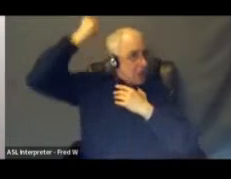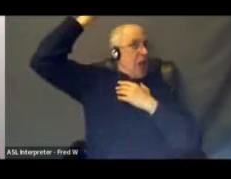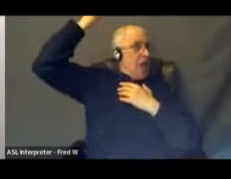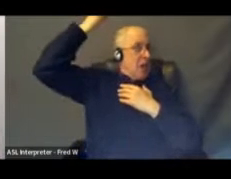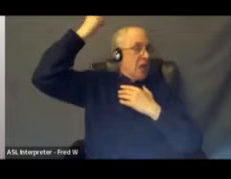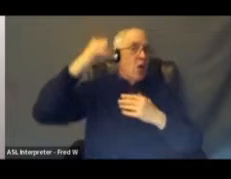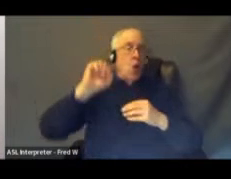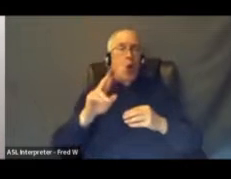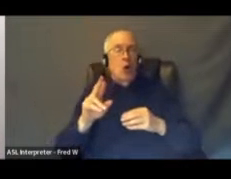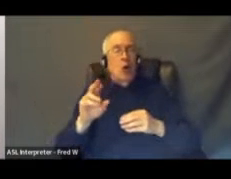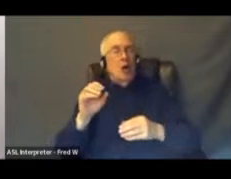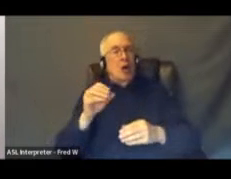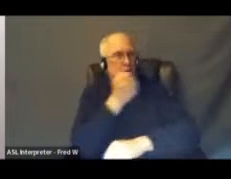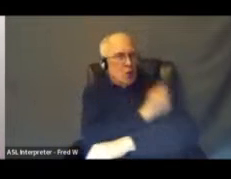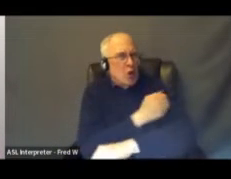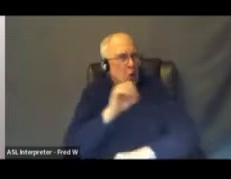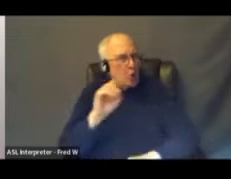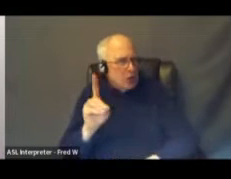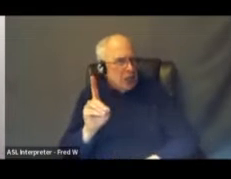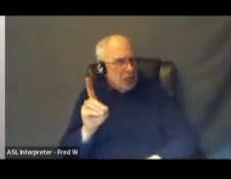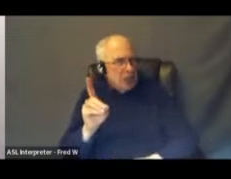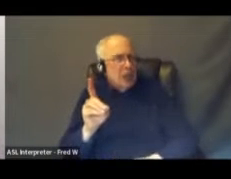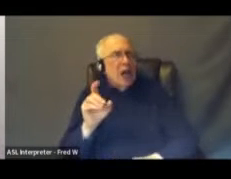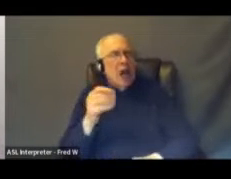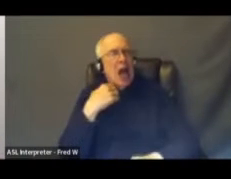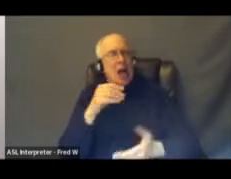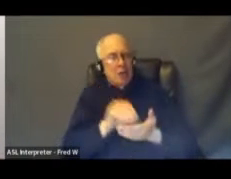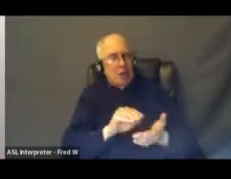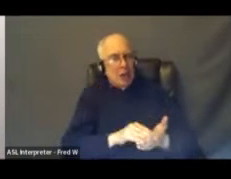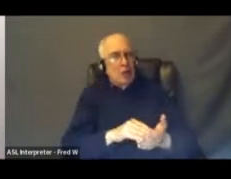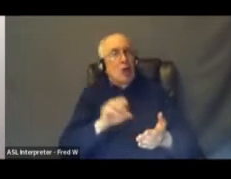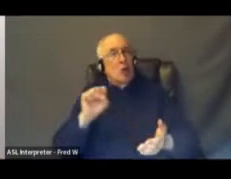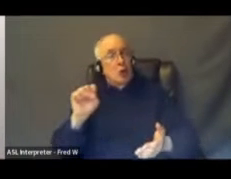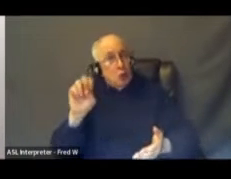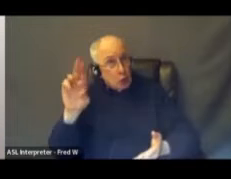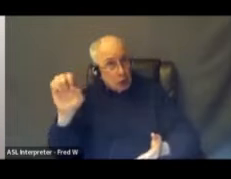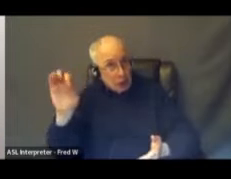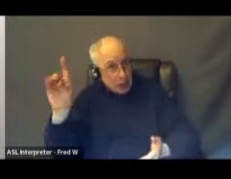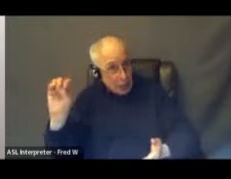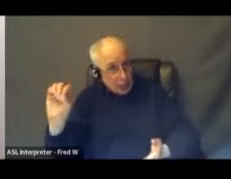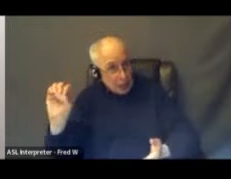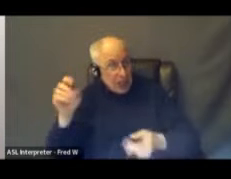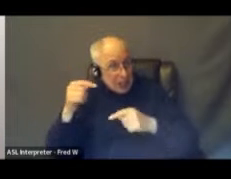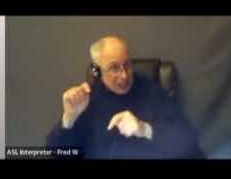attempt, suffocation, suicide attempt overdose. And that's the way that we log information so